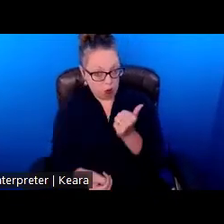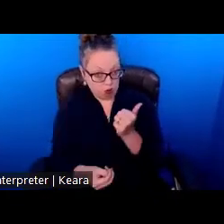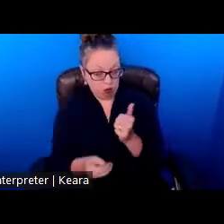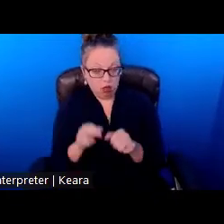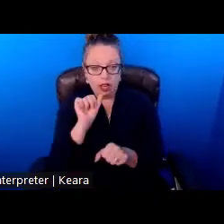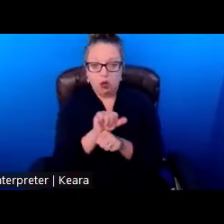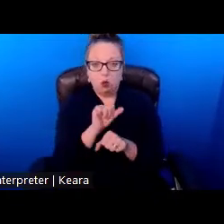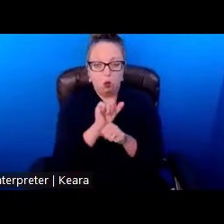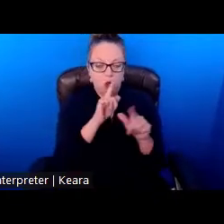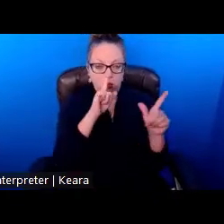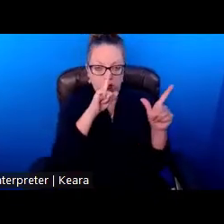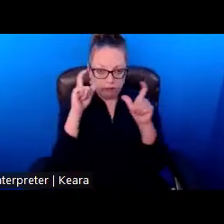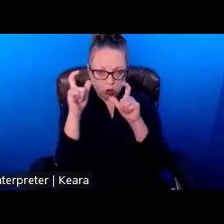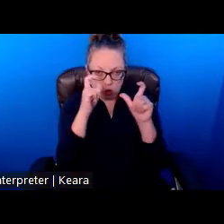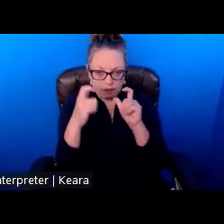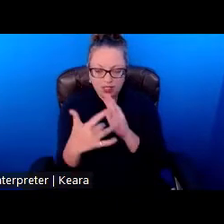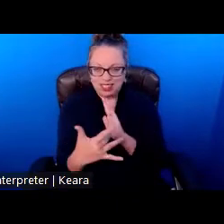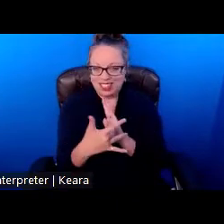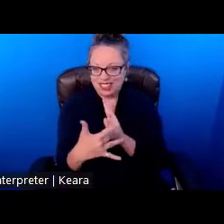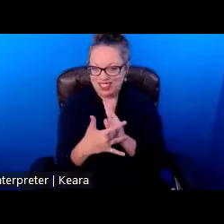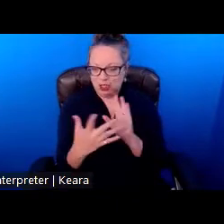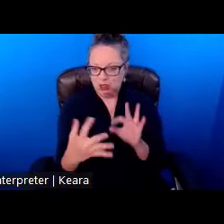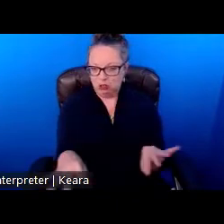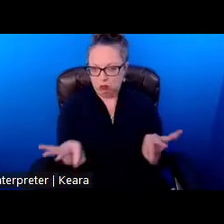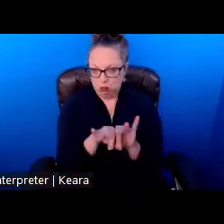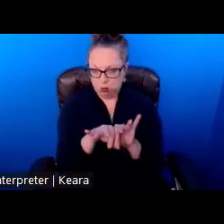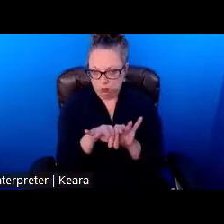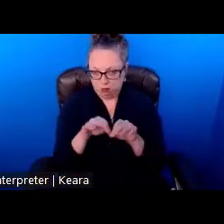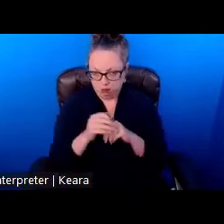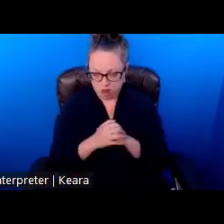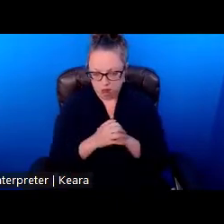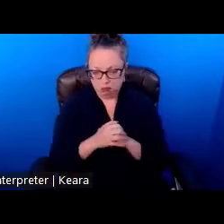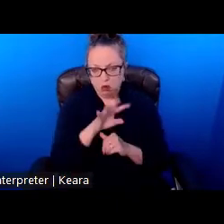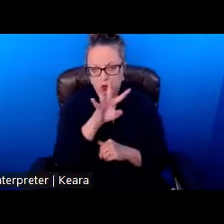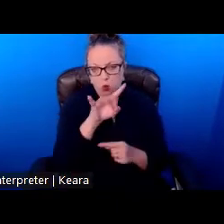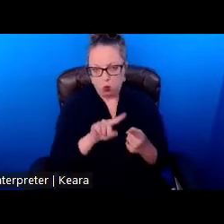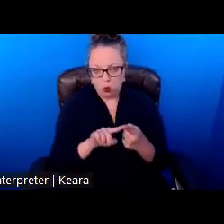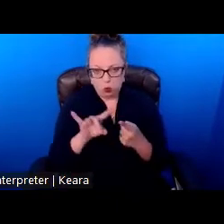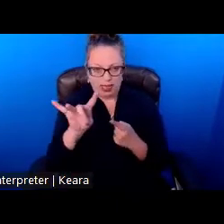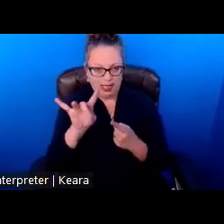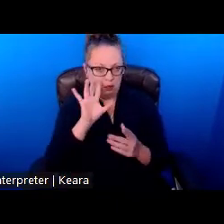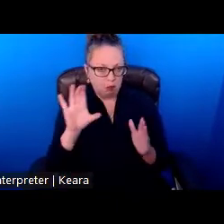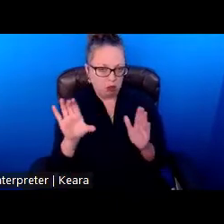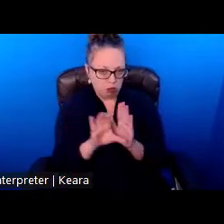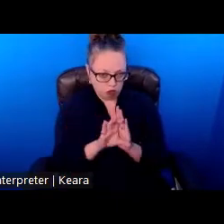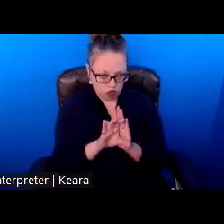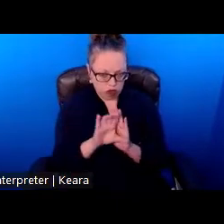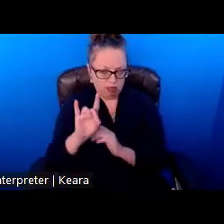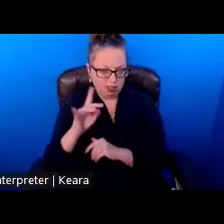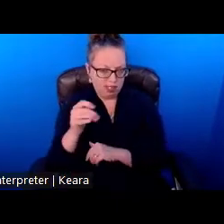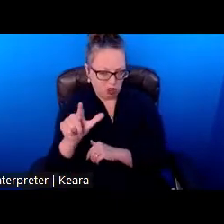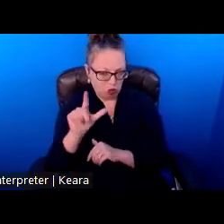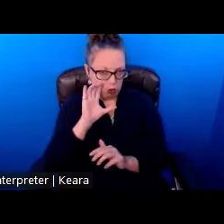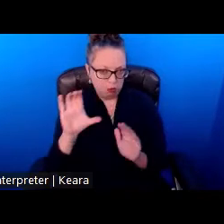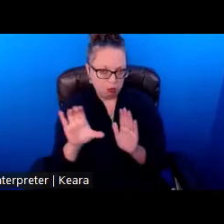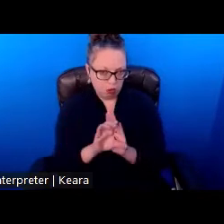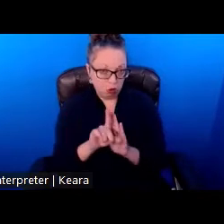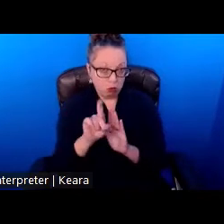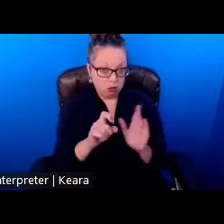techniques are pivotal. Four-to-eight digital images of the applicant’s original work must be uploaded into the online